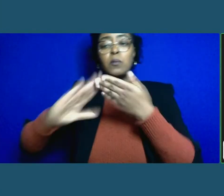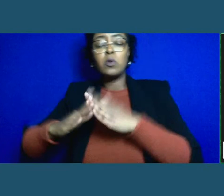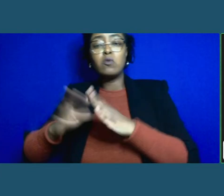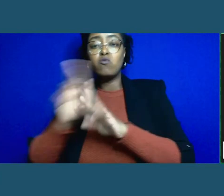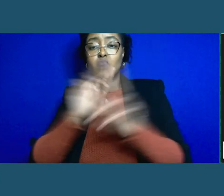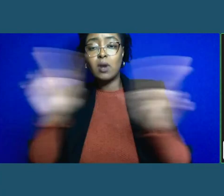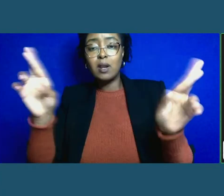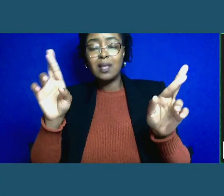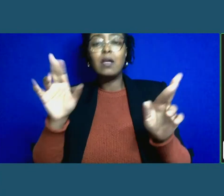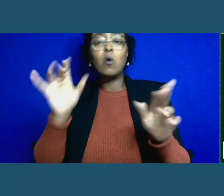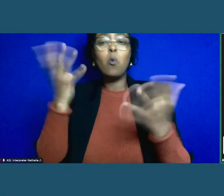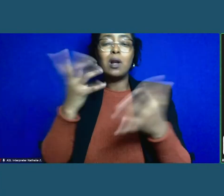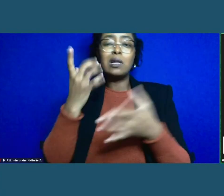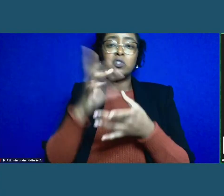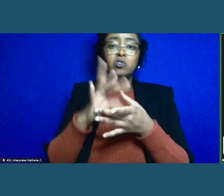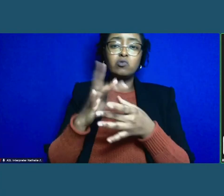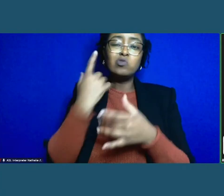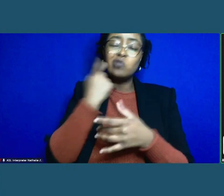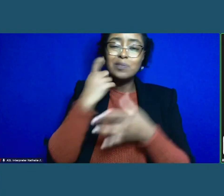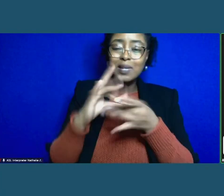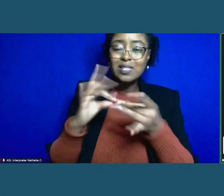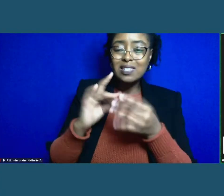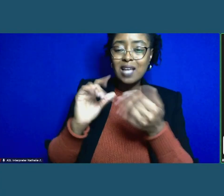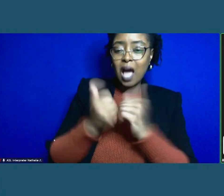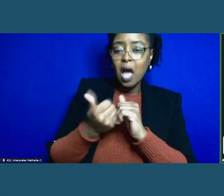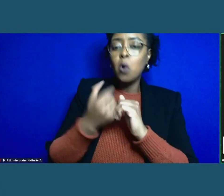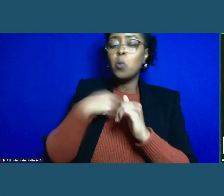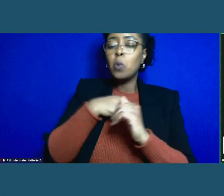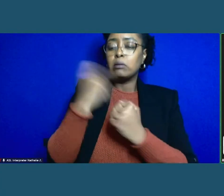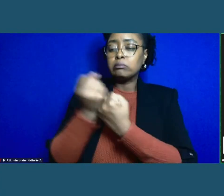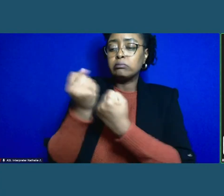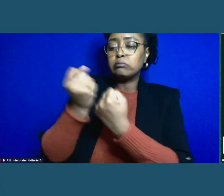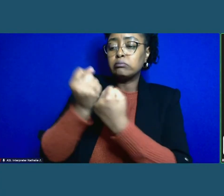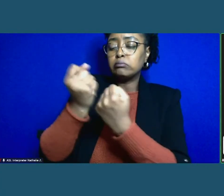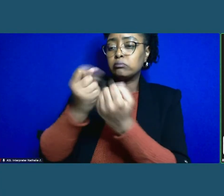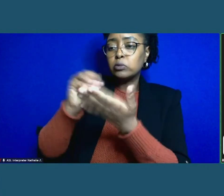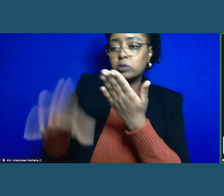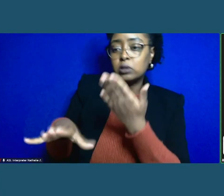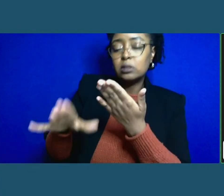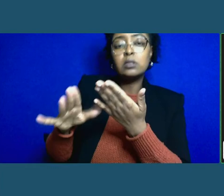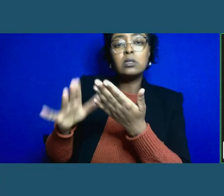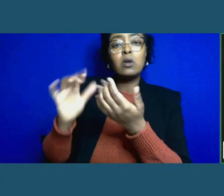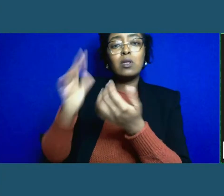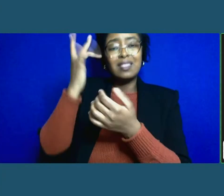college career and community ready. Much of what I just talked about is how we build our